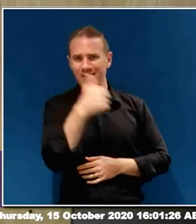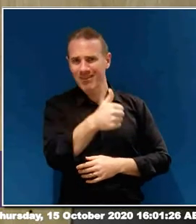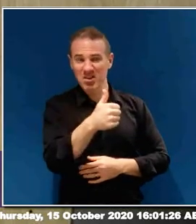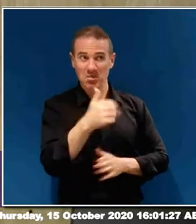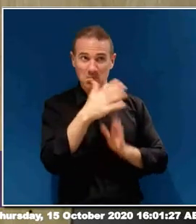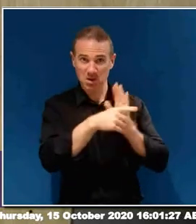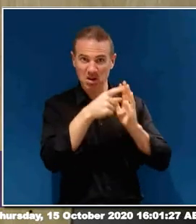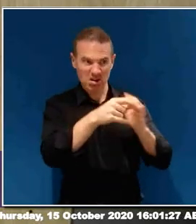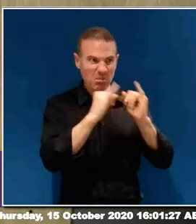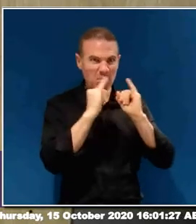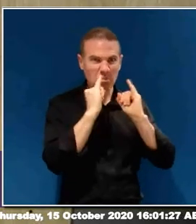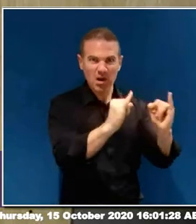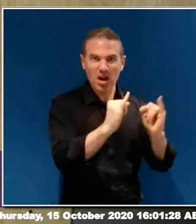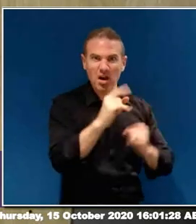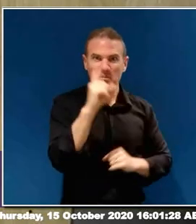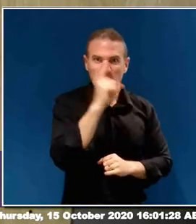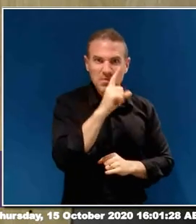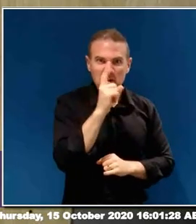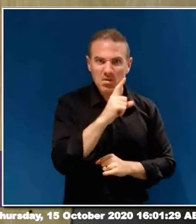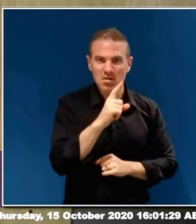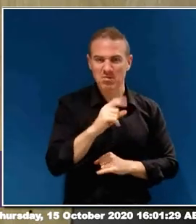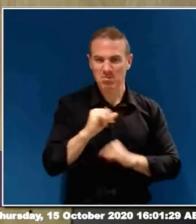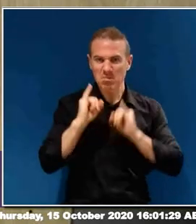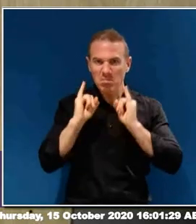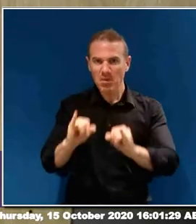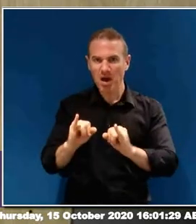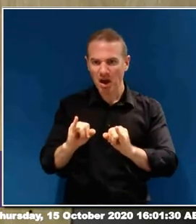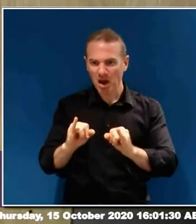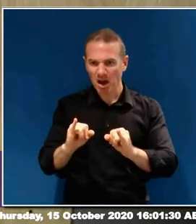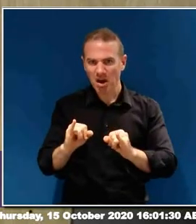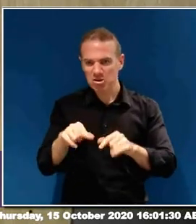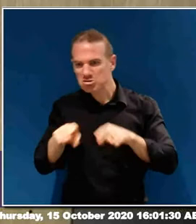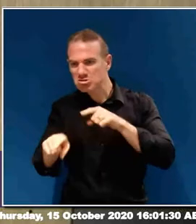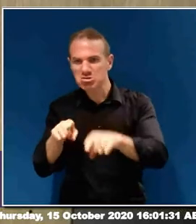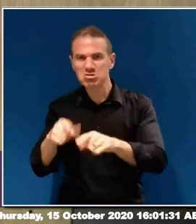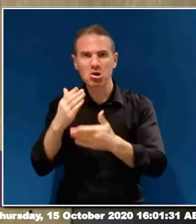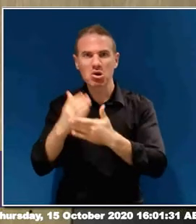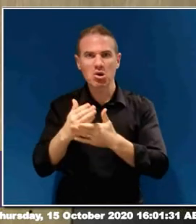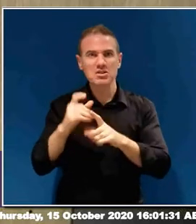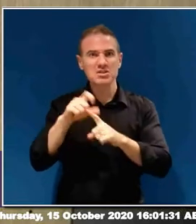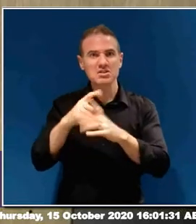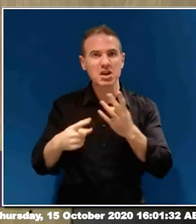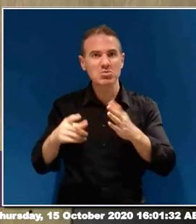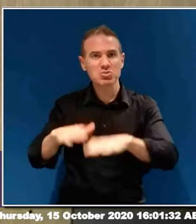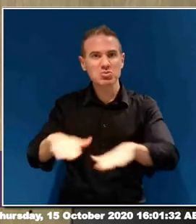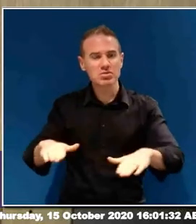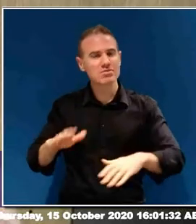working within a system that isn't always conducive to them doing the best thing.